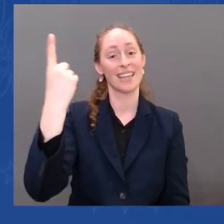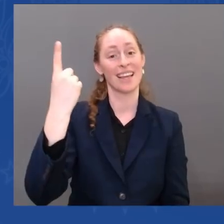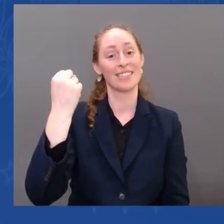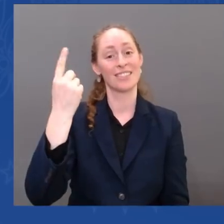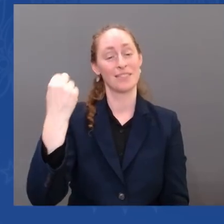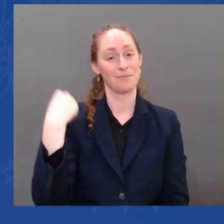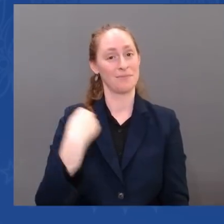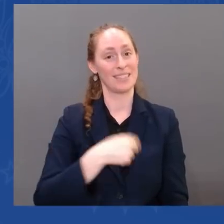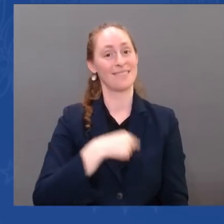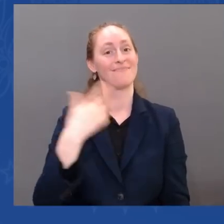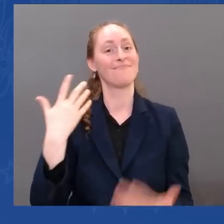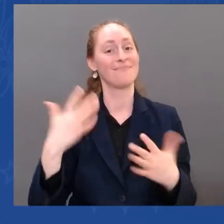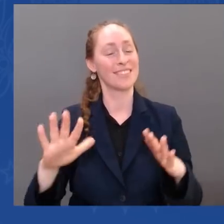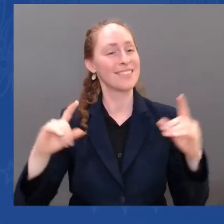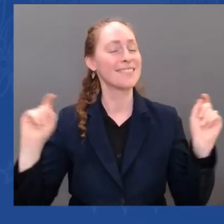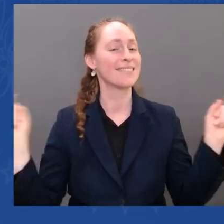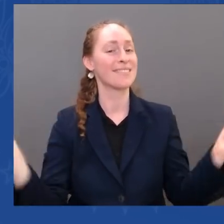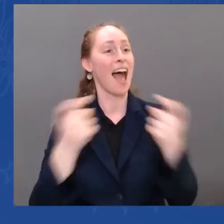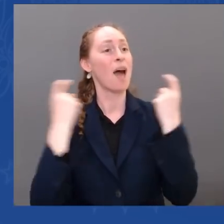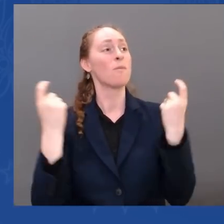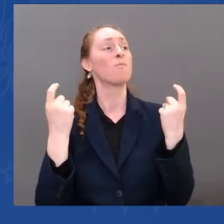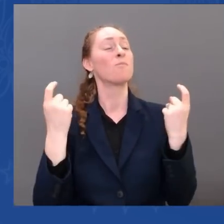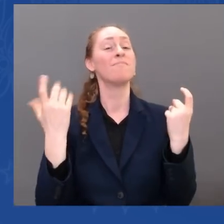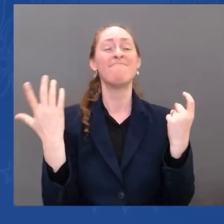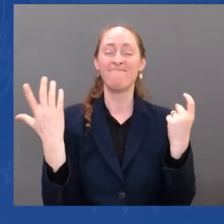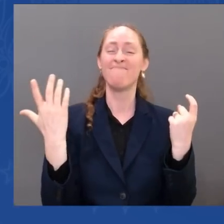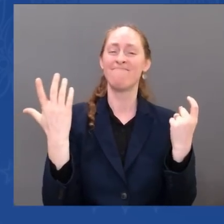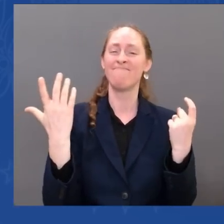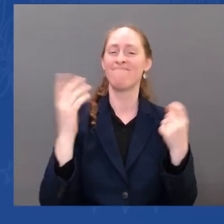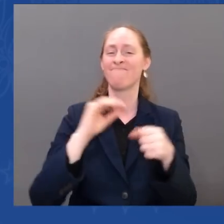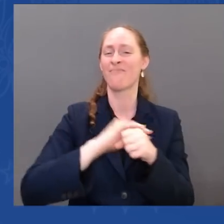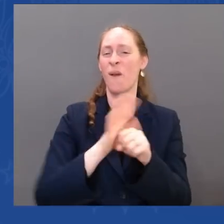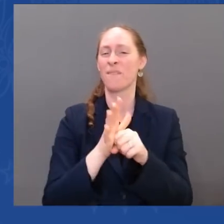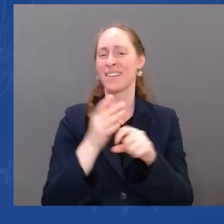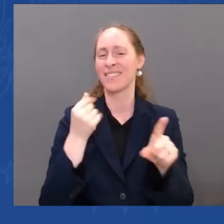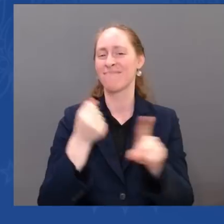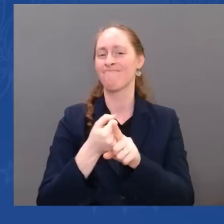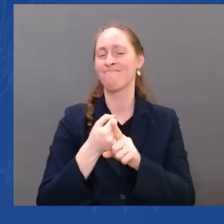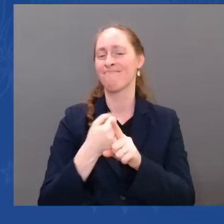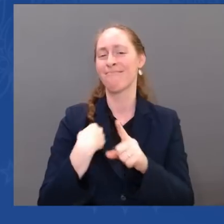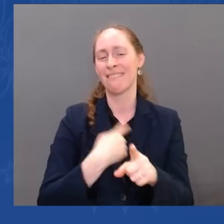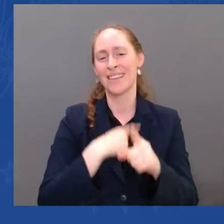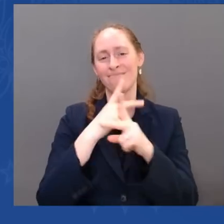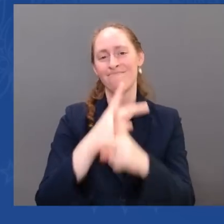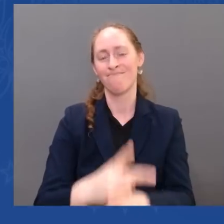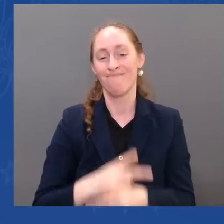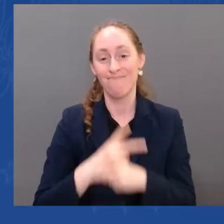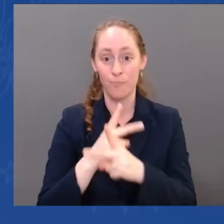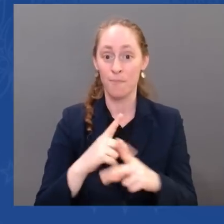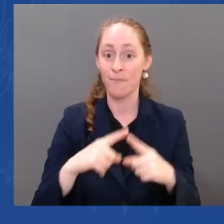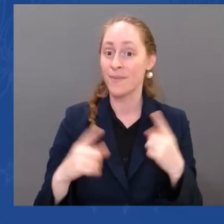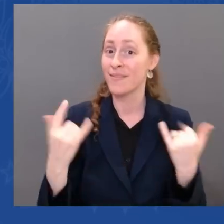And, by the way, I want to thank the proud Greek Americans who are on the forefront of the fight against COVID-19